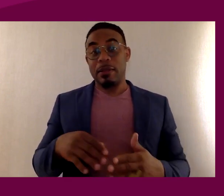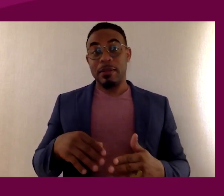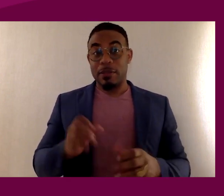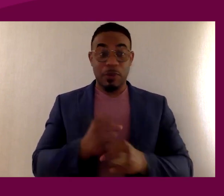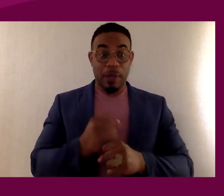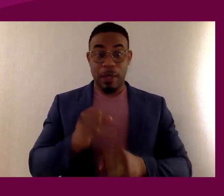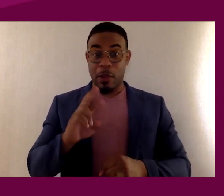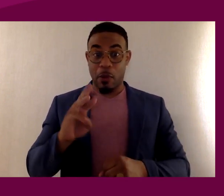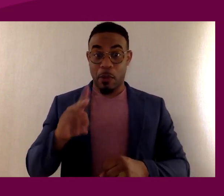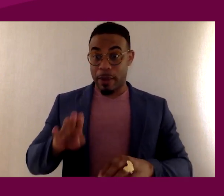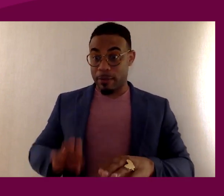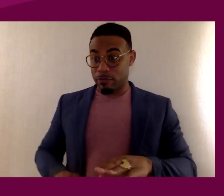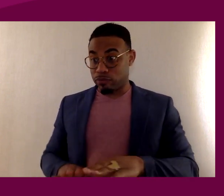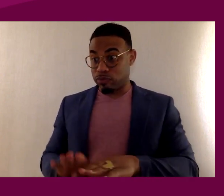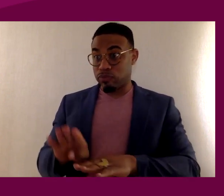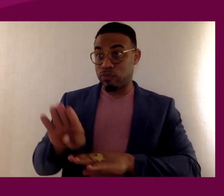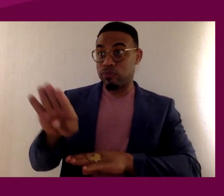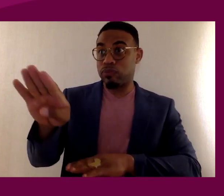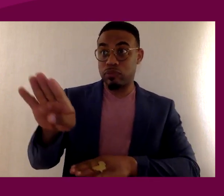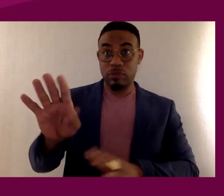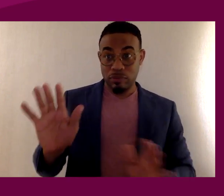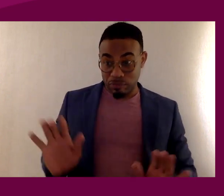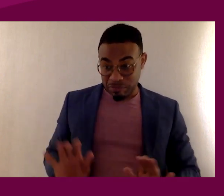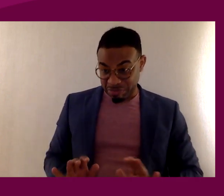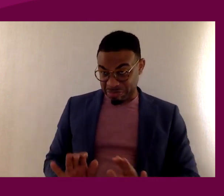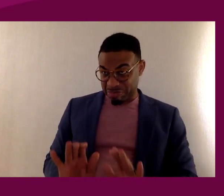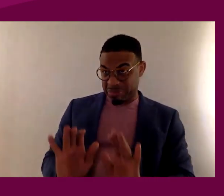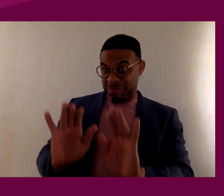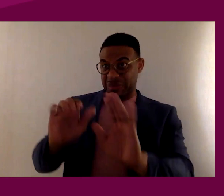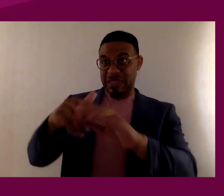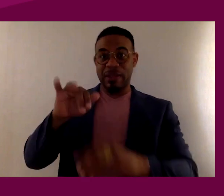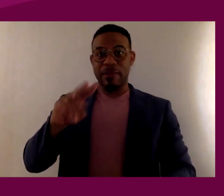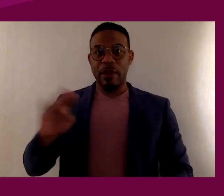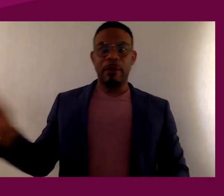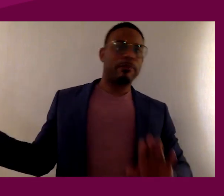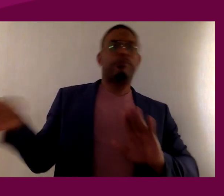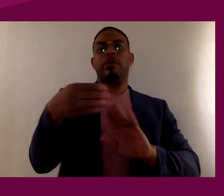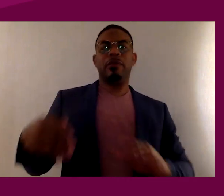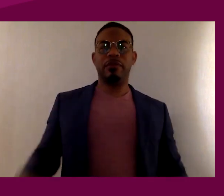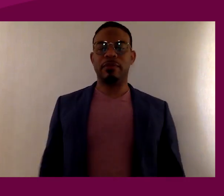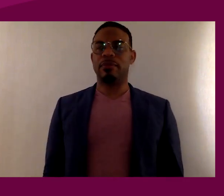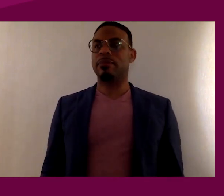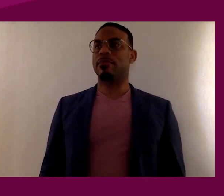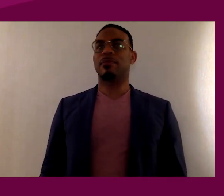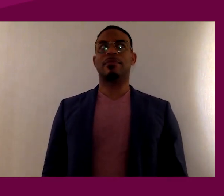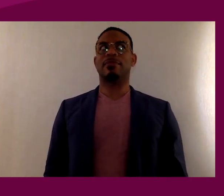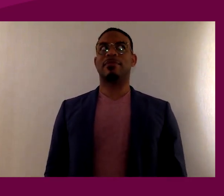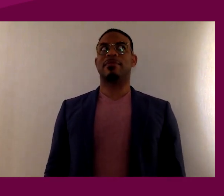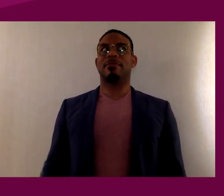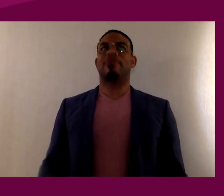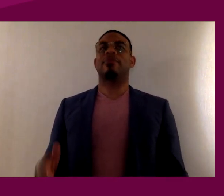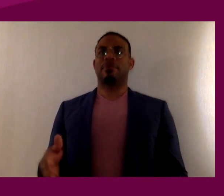And they basically created a ramp and pushed us all up into this van and then closed the door.